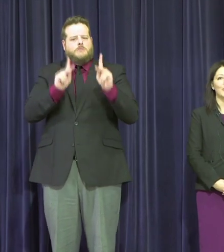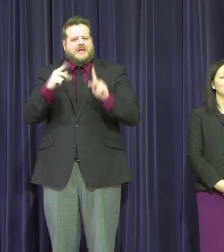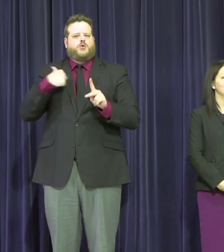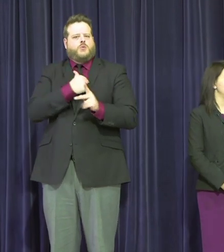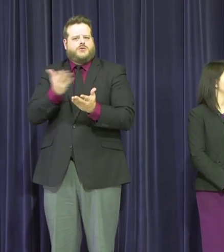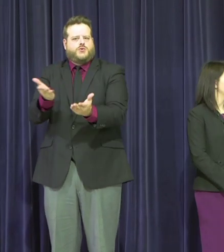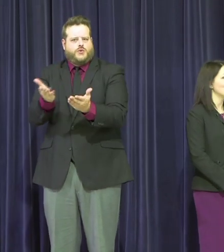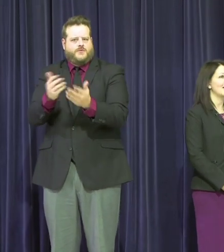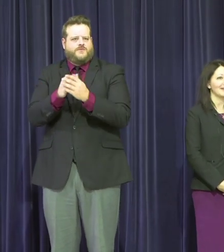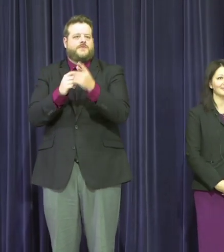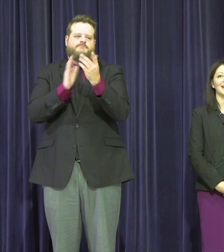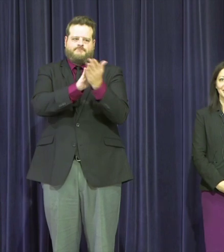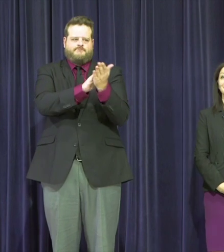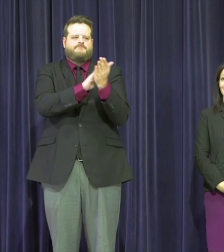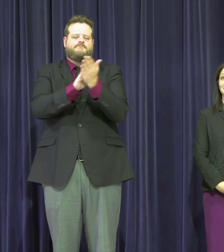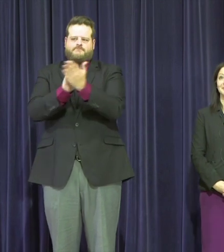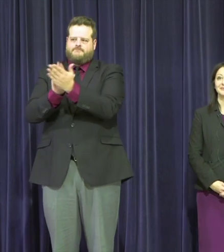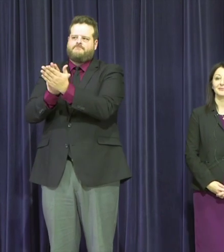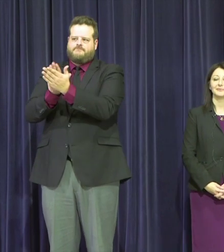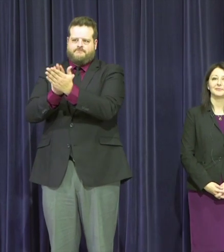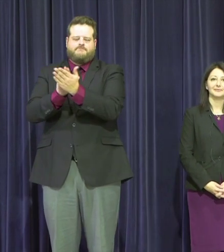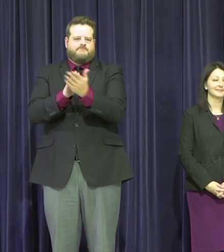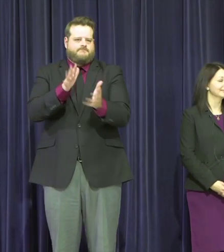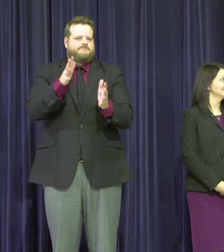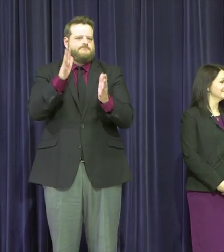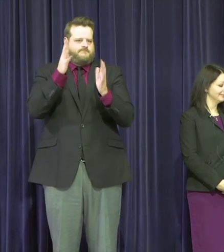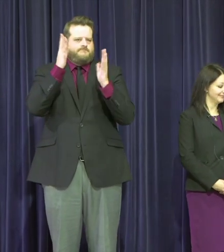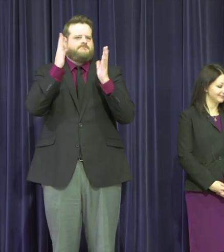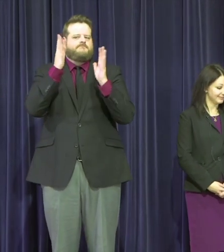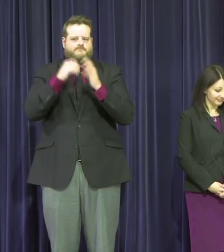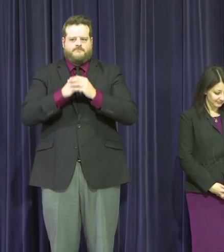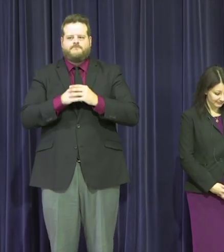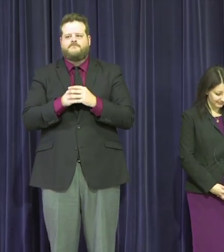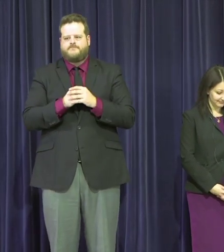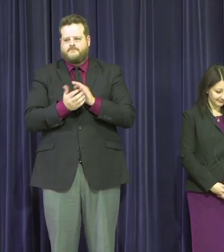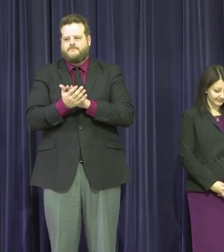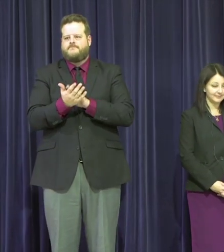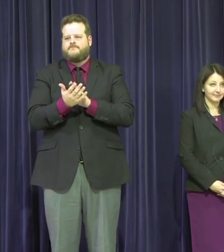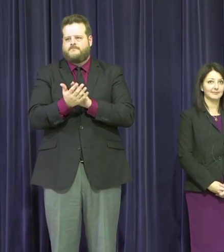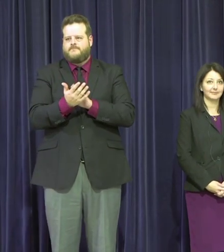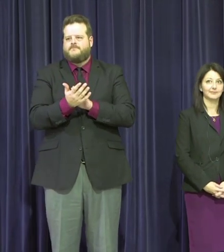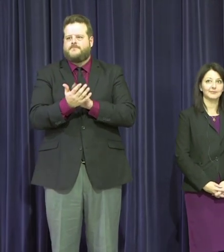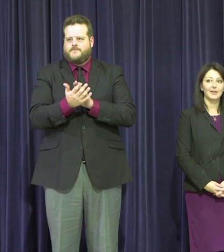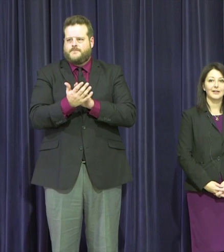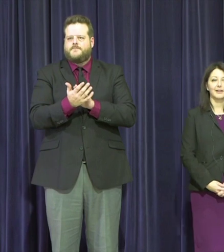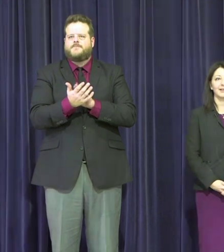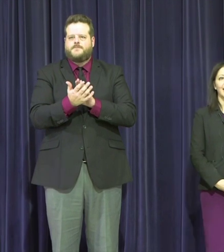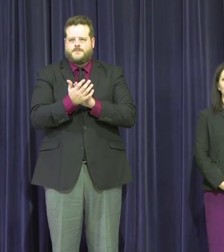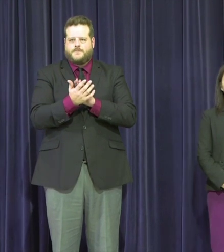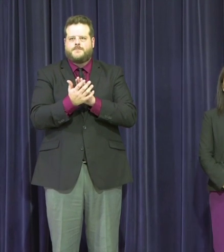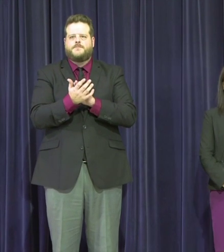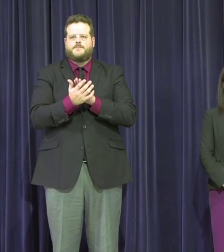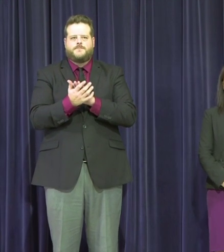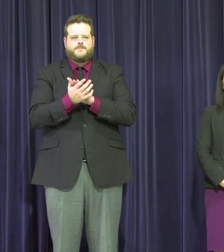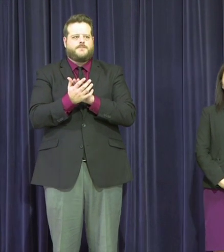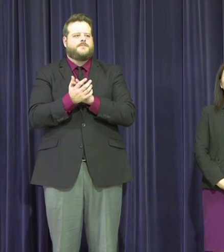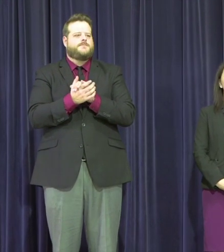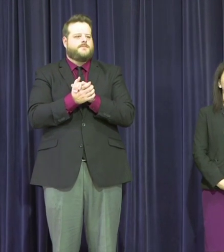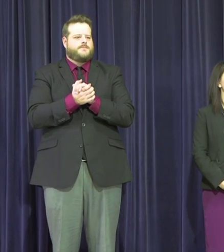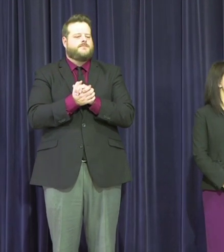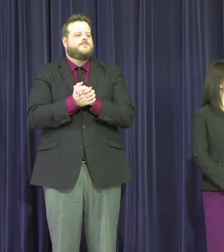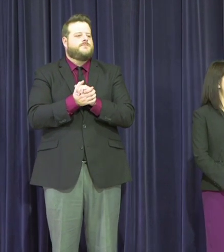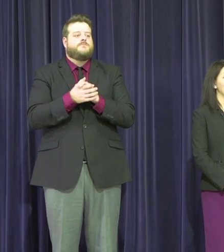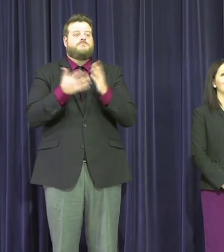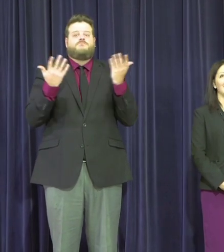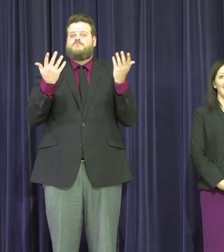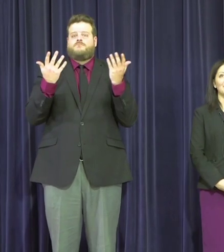So there won't be a meeting that goes by that